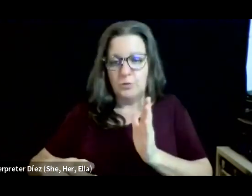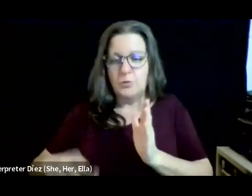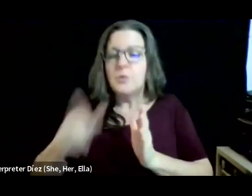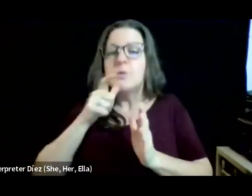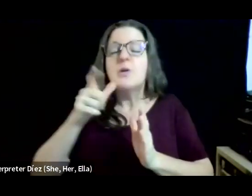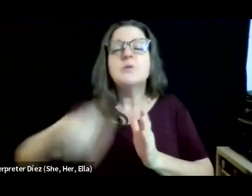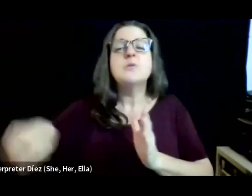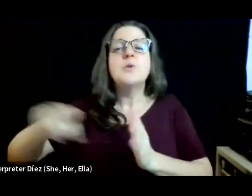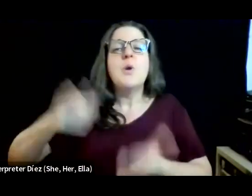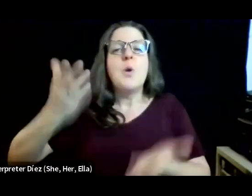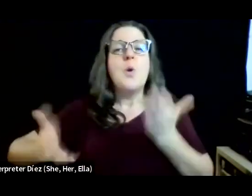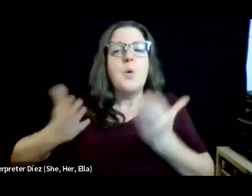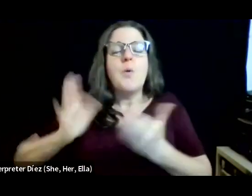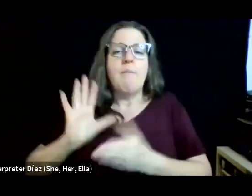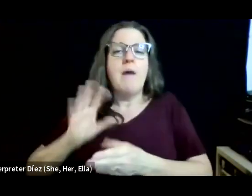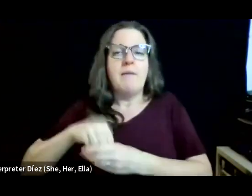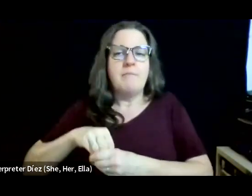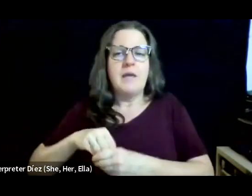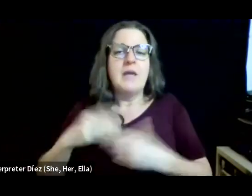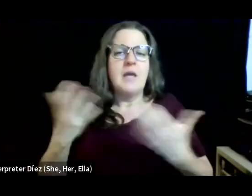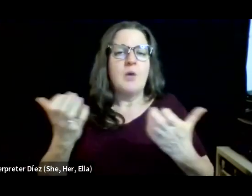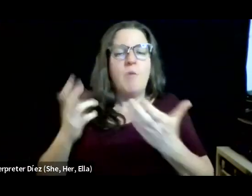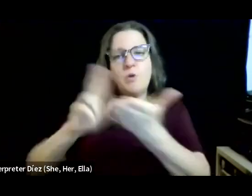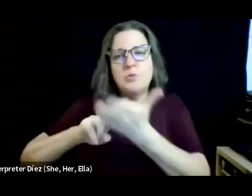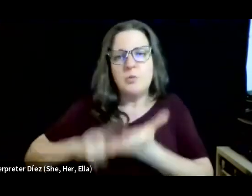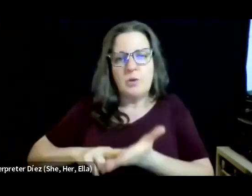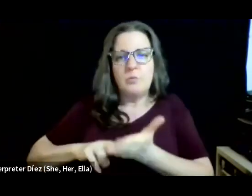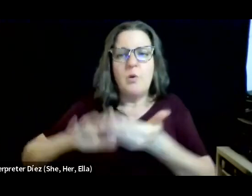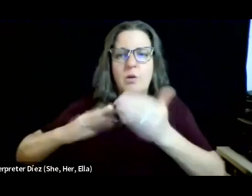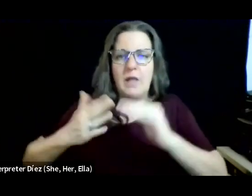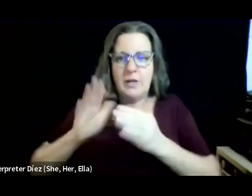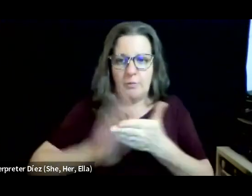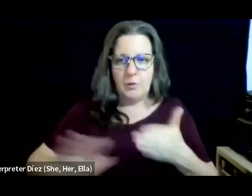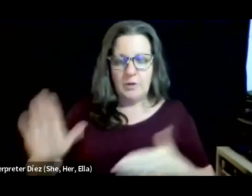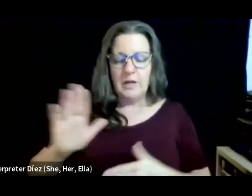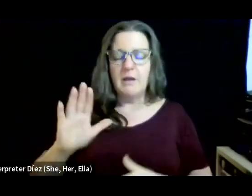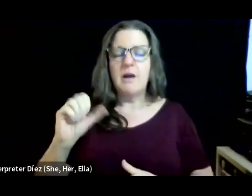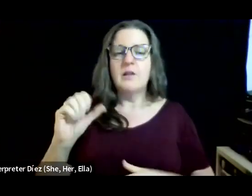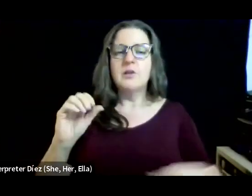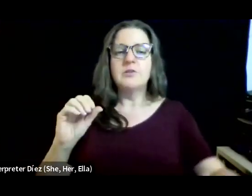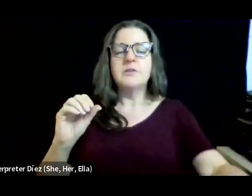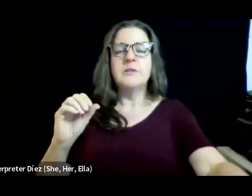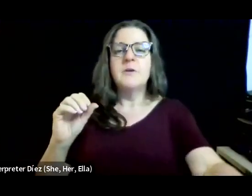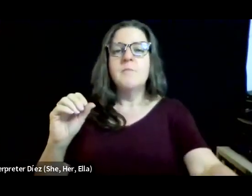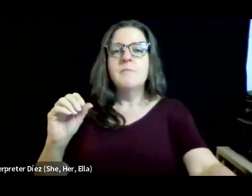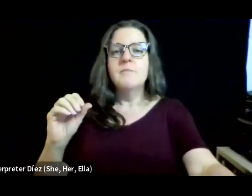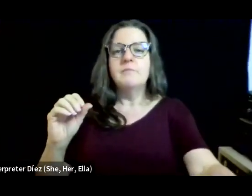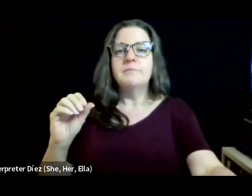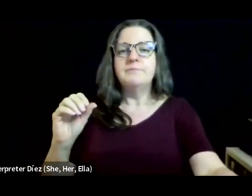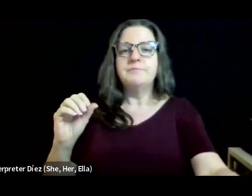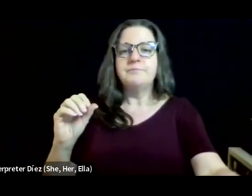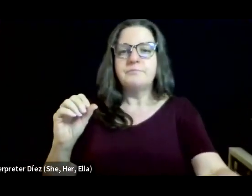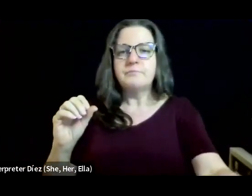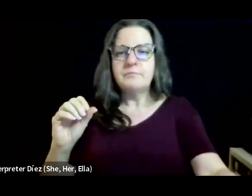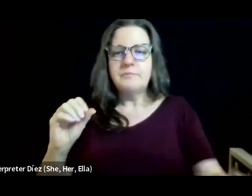angaged and want to enroll in a community college. So s-students or potential students that are unemployed,